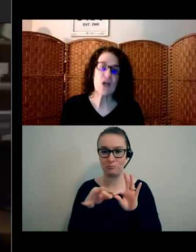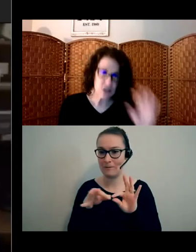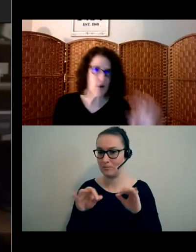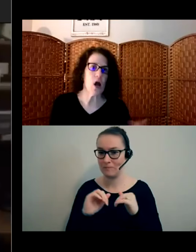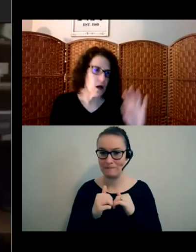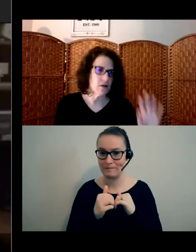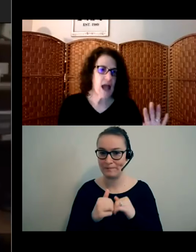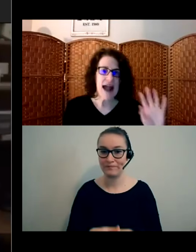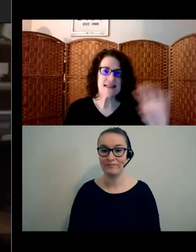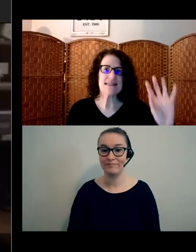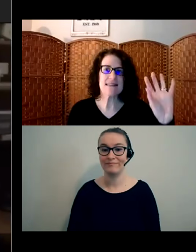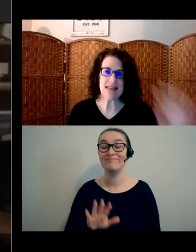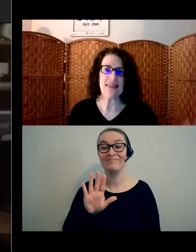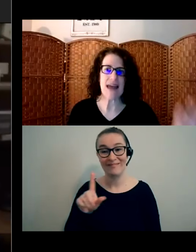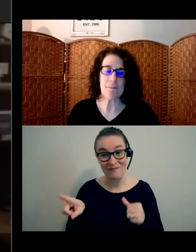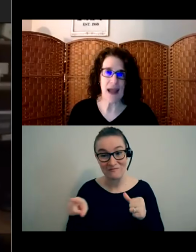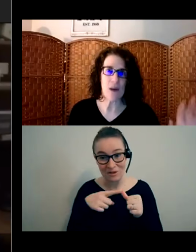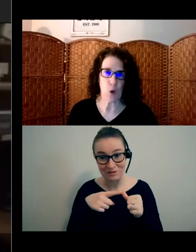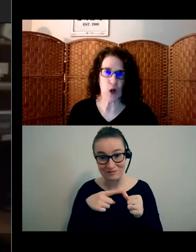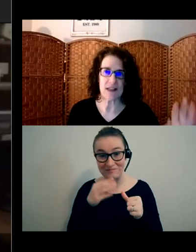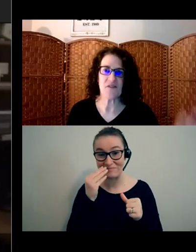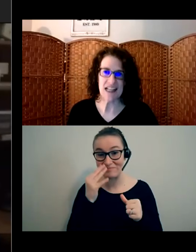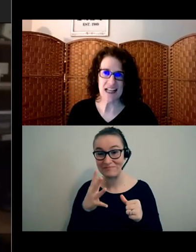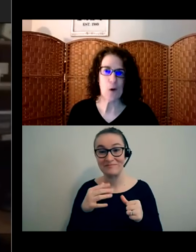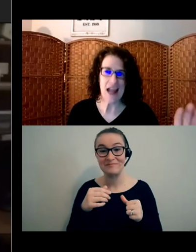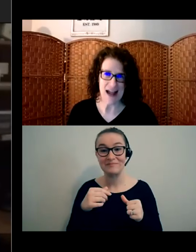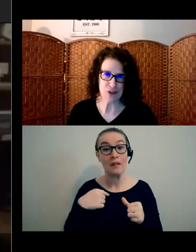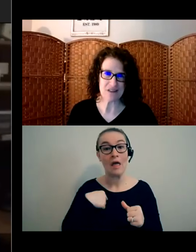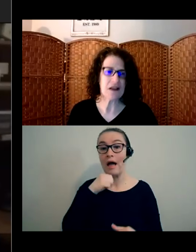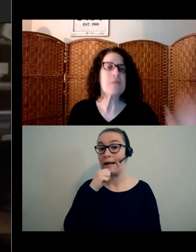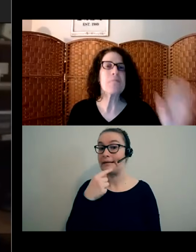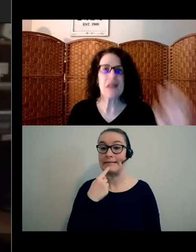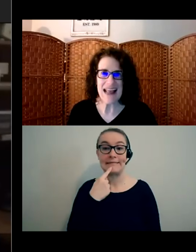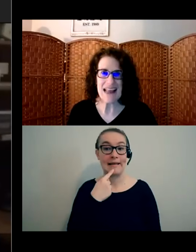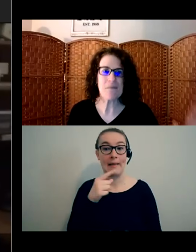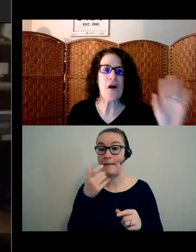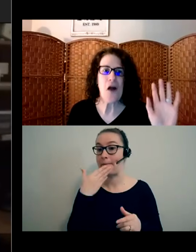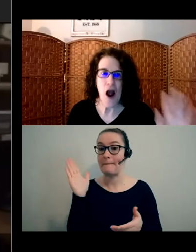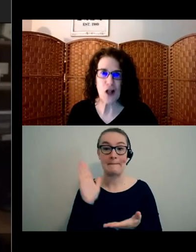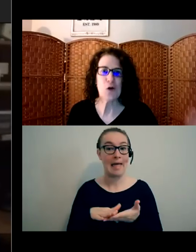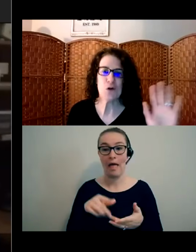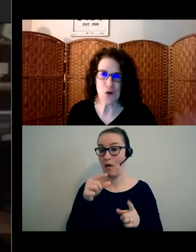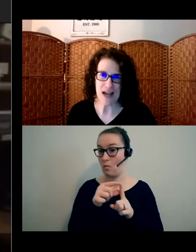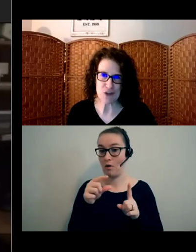First of all, I didn't say that bad word in the video caption. Blame autocraptions.